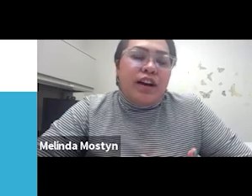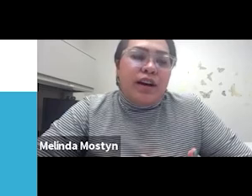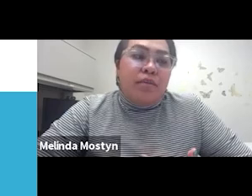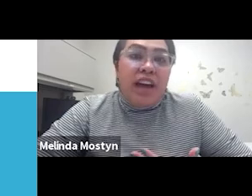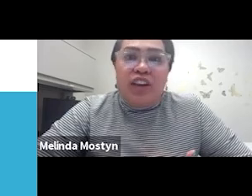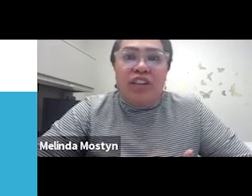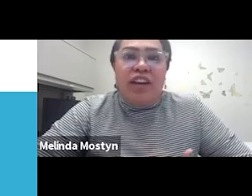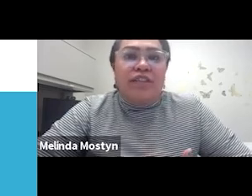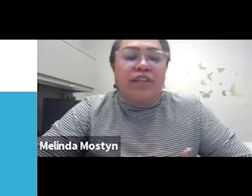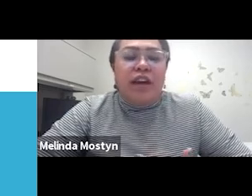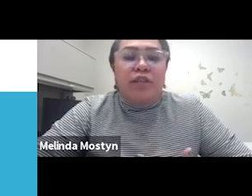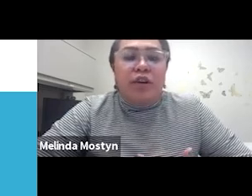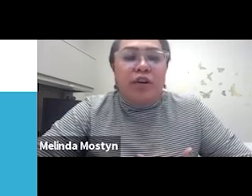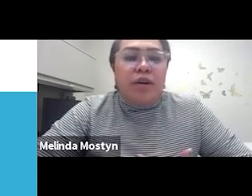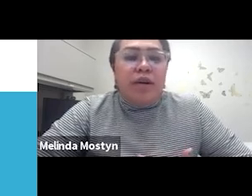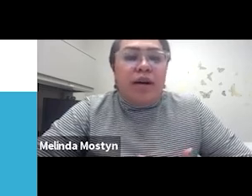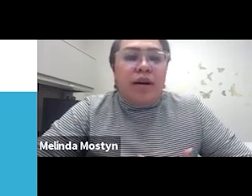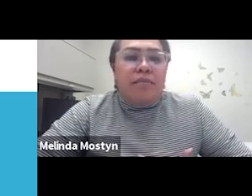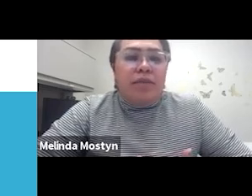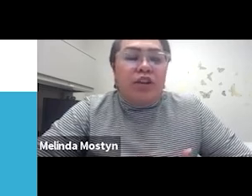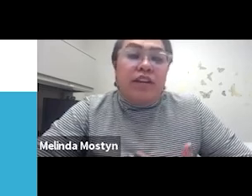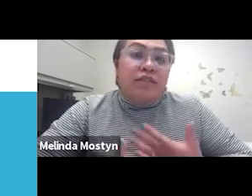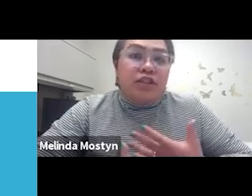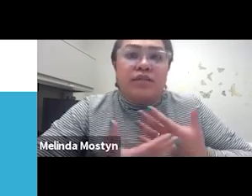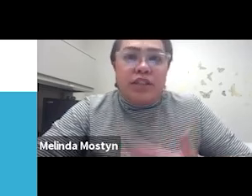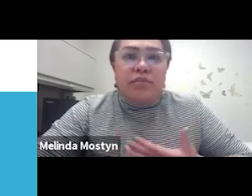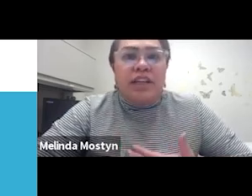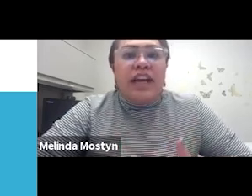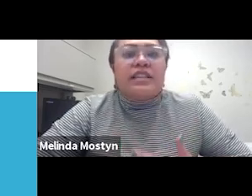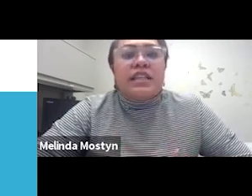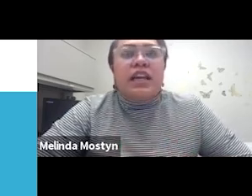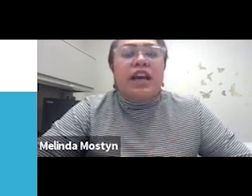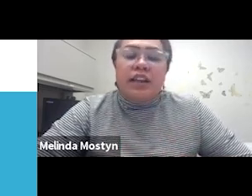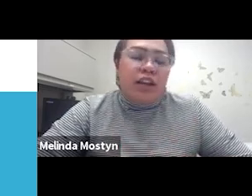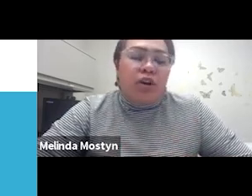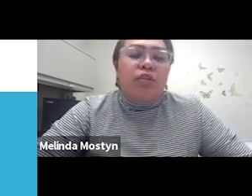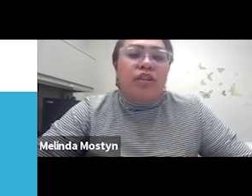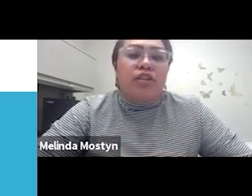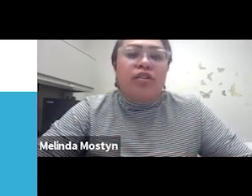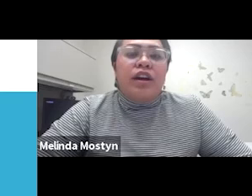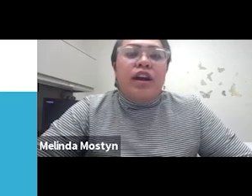healthy and they just visibly can't see anything wrong with you,